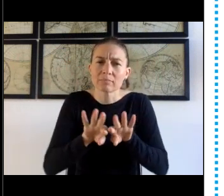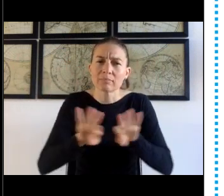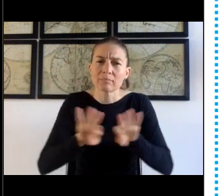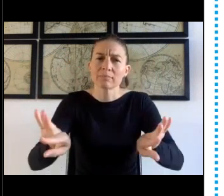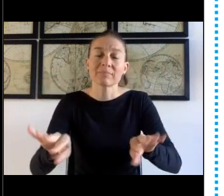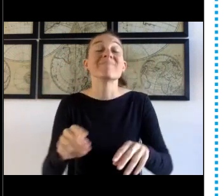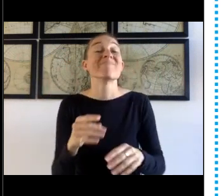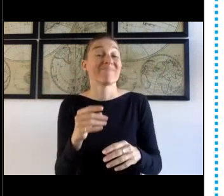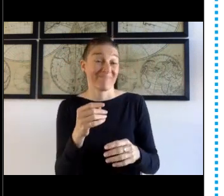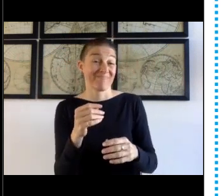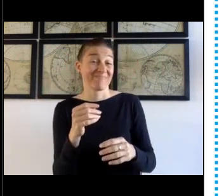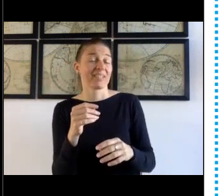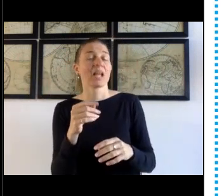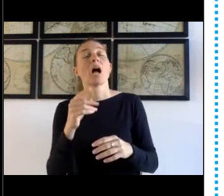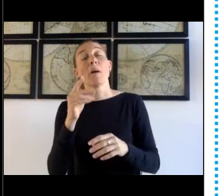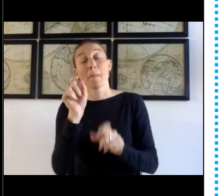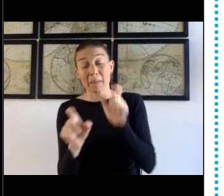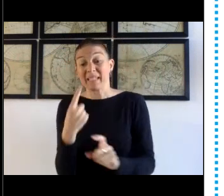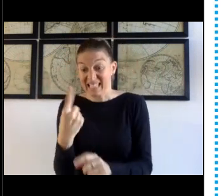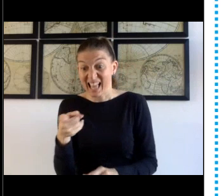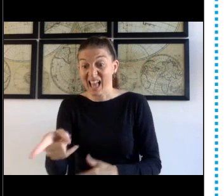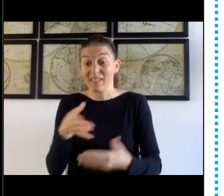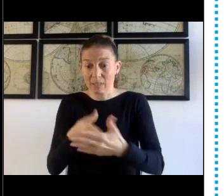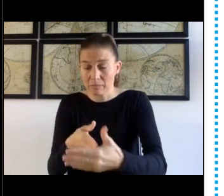they are often denied boarding due to their disabilities.